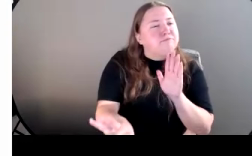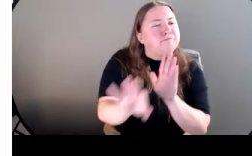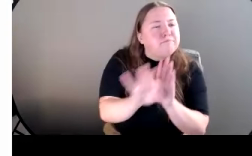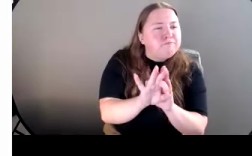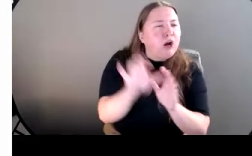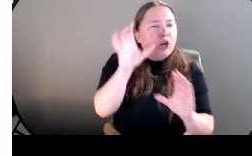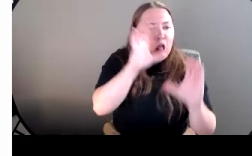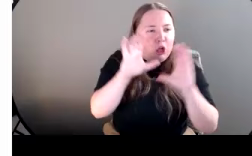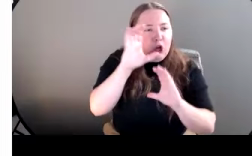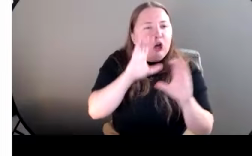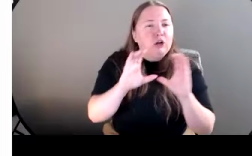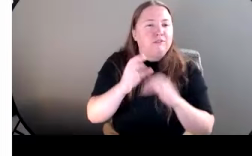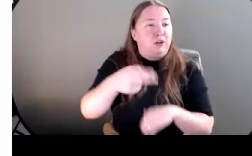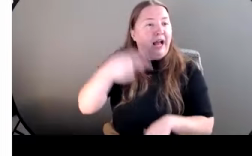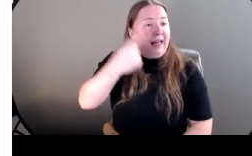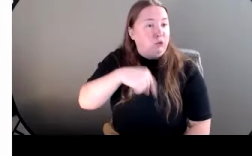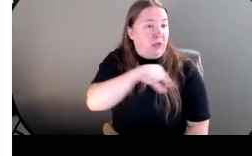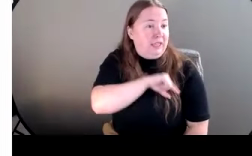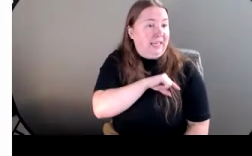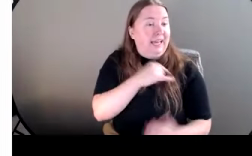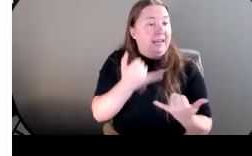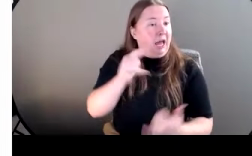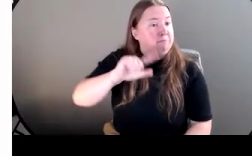And I'm going to turn it over to Linda.